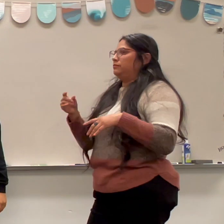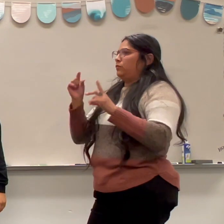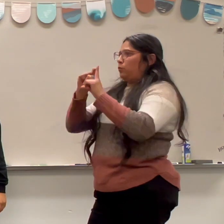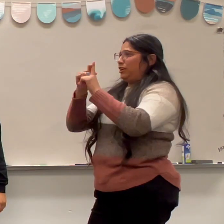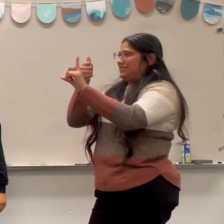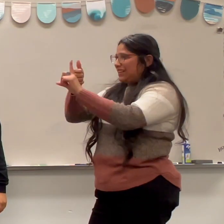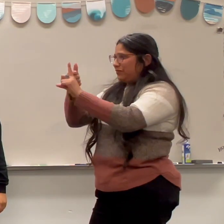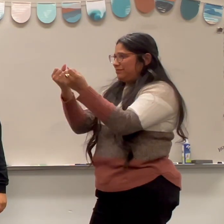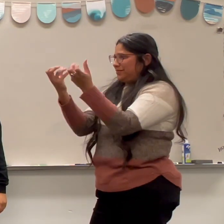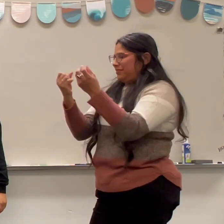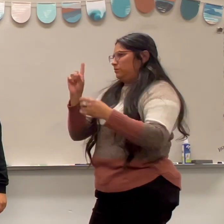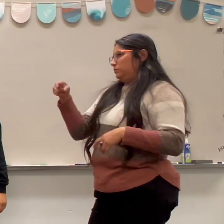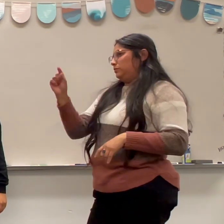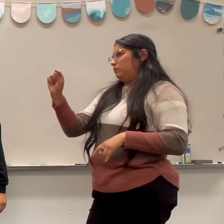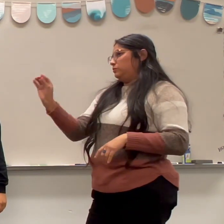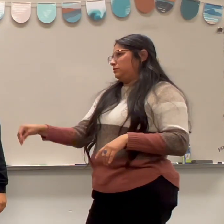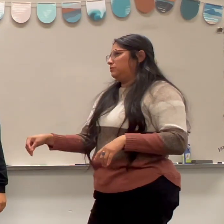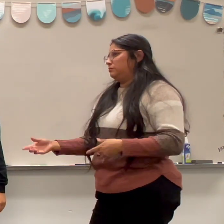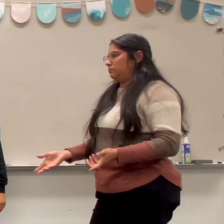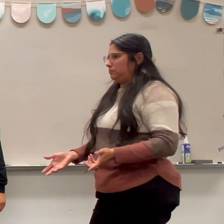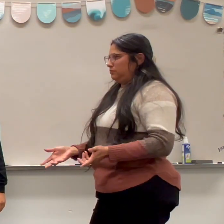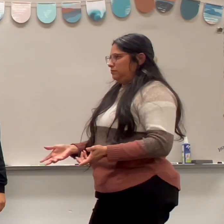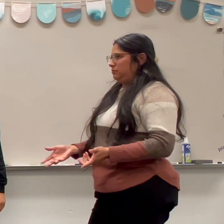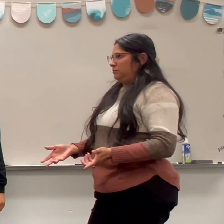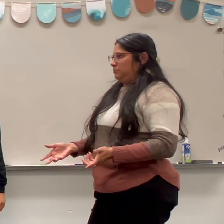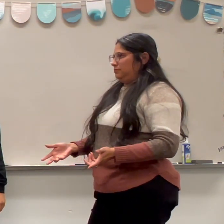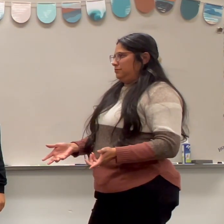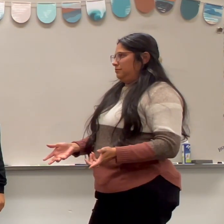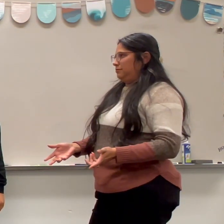it's in the way you're moving the word itself is only about 20 percent of the signs that you're